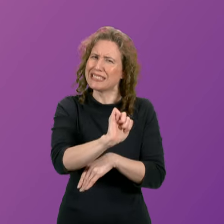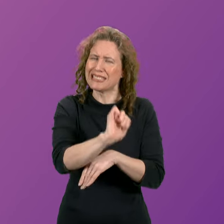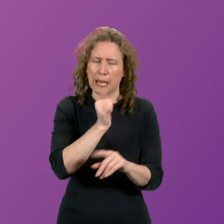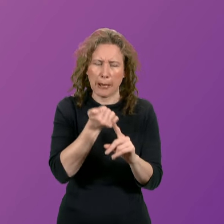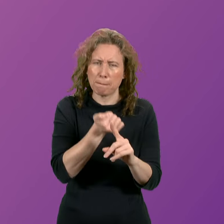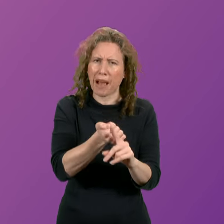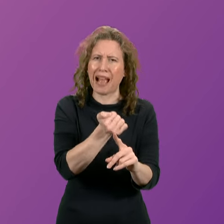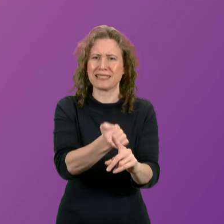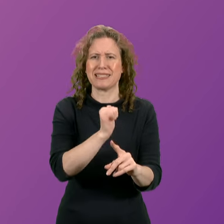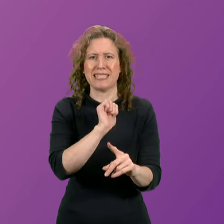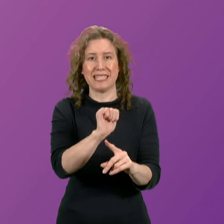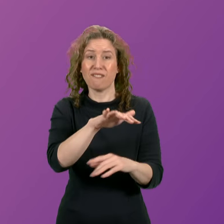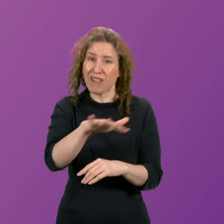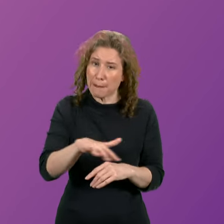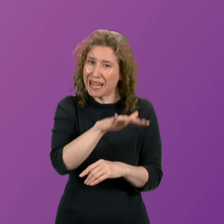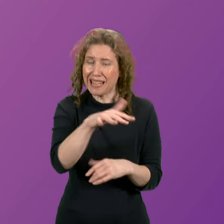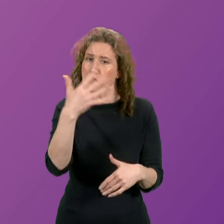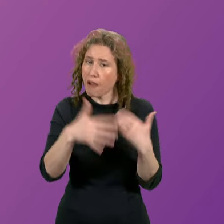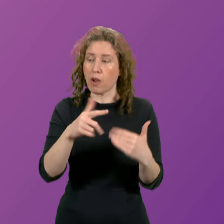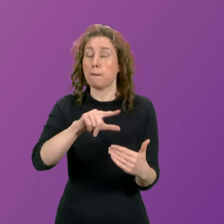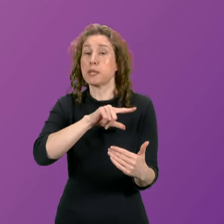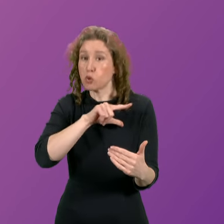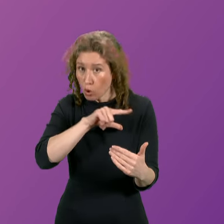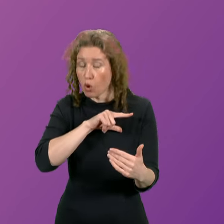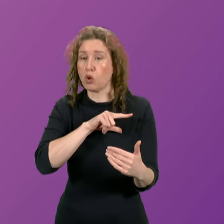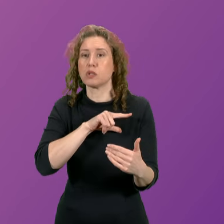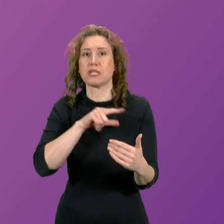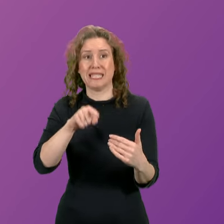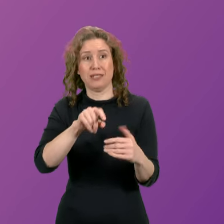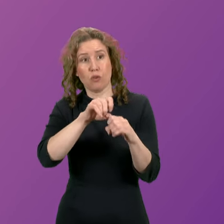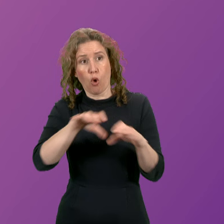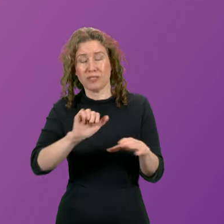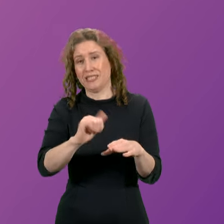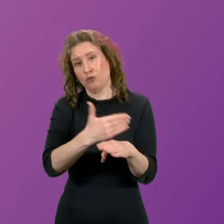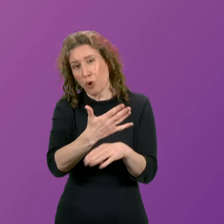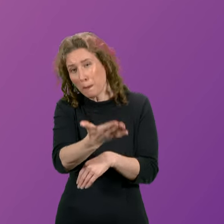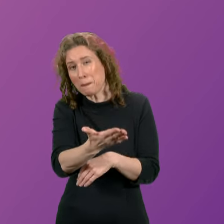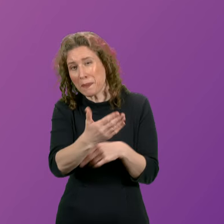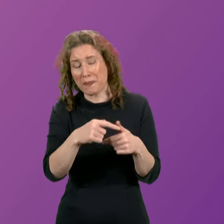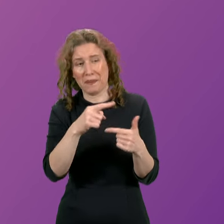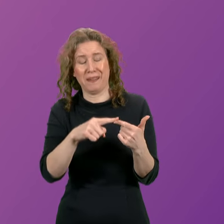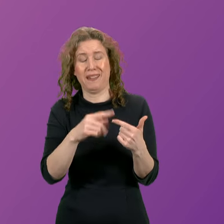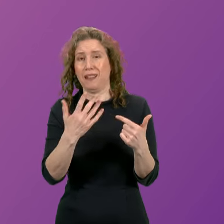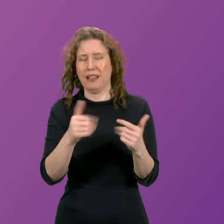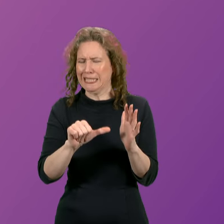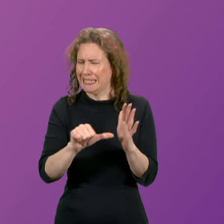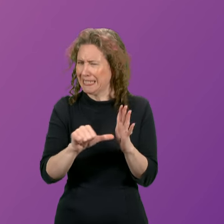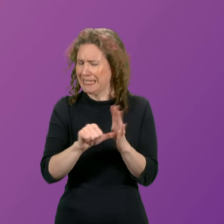and impact on his family as a consequence of losing office and the difficulties that have been